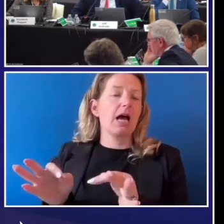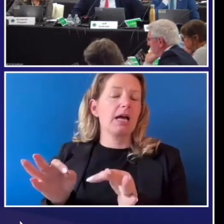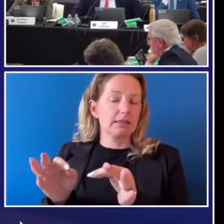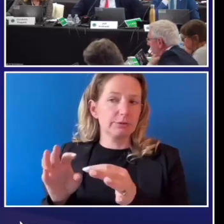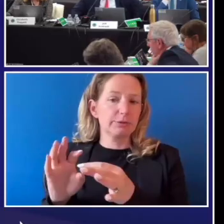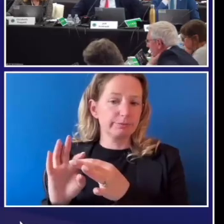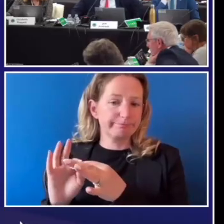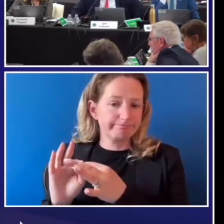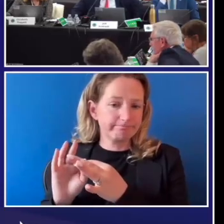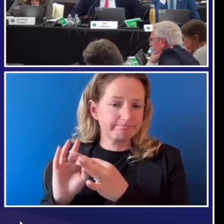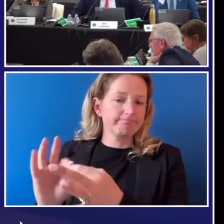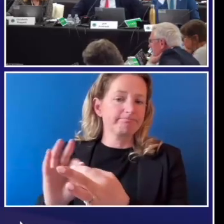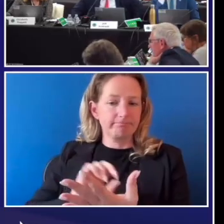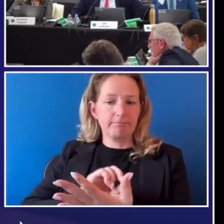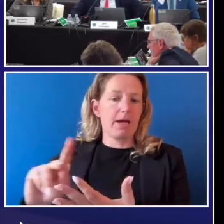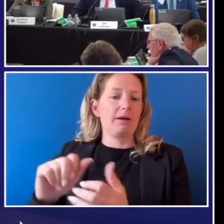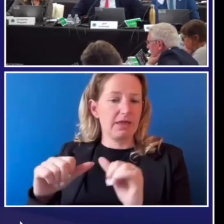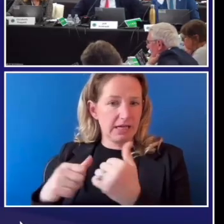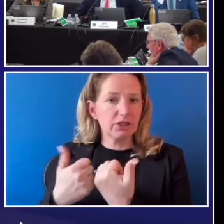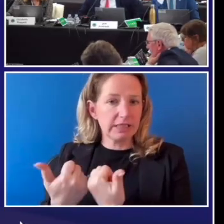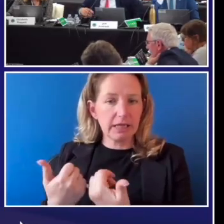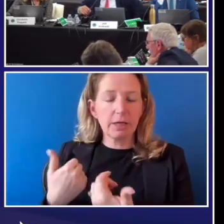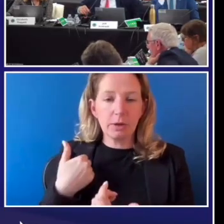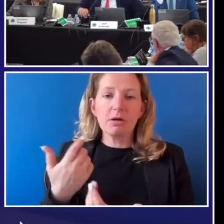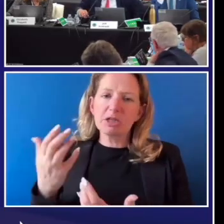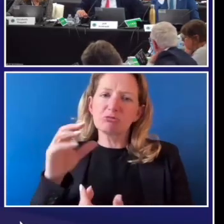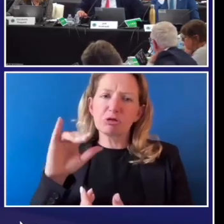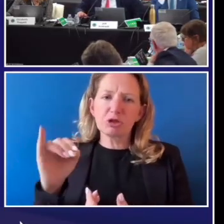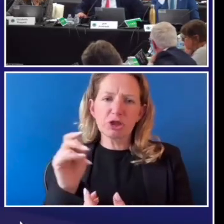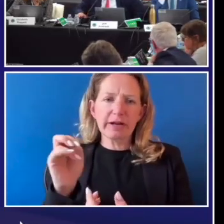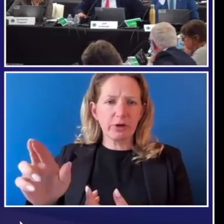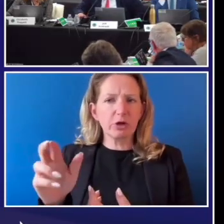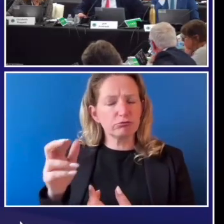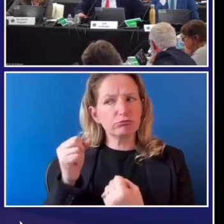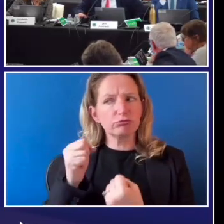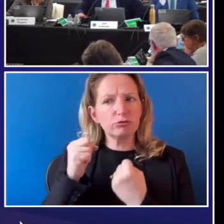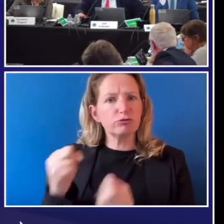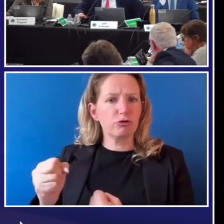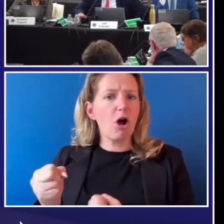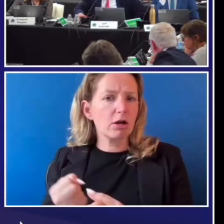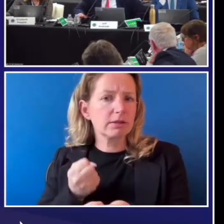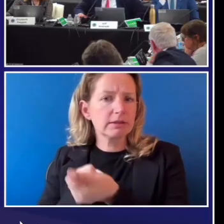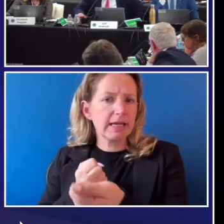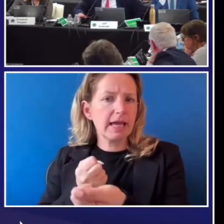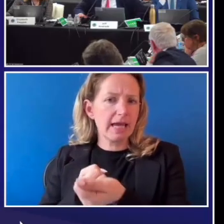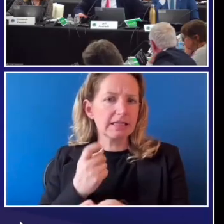look at what that would look like. But I think Jennifer made a pretty compelling, um, case for it might be better going to